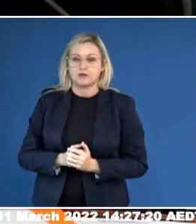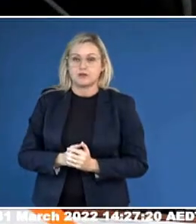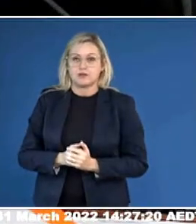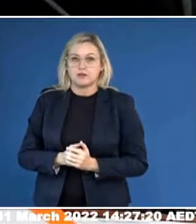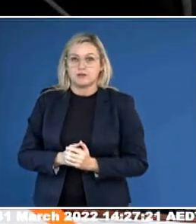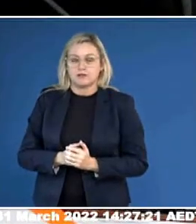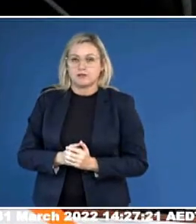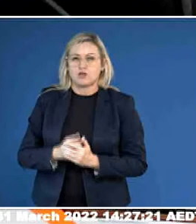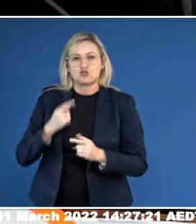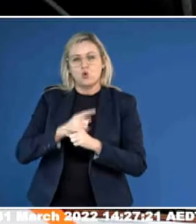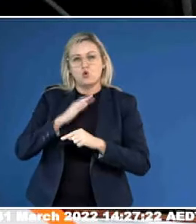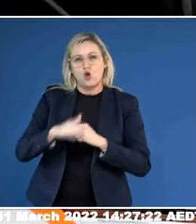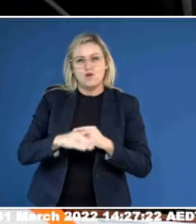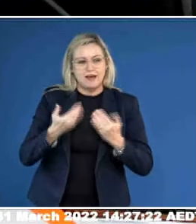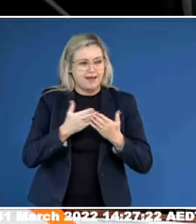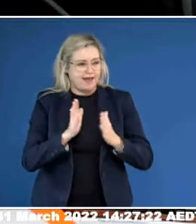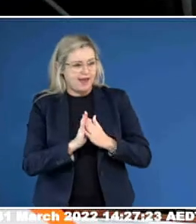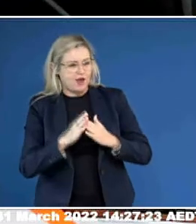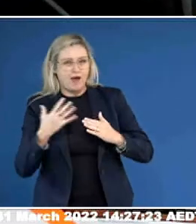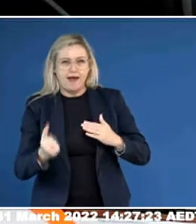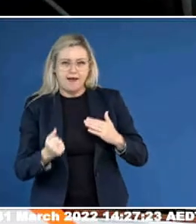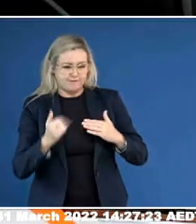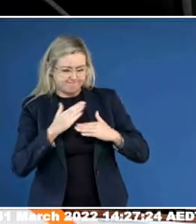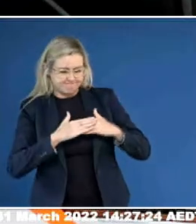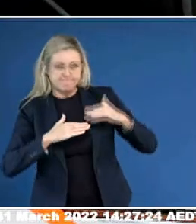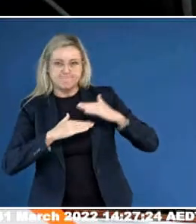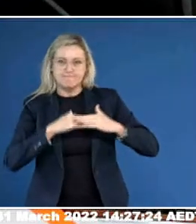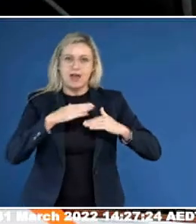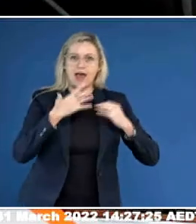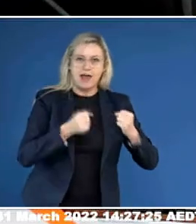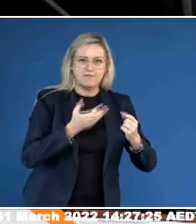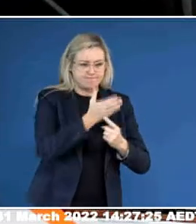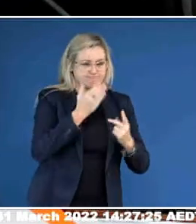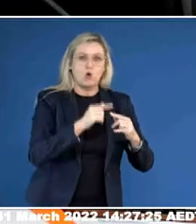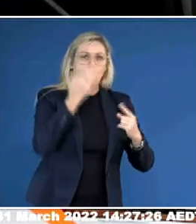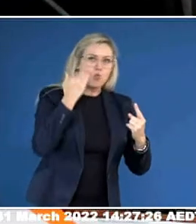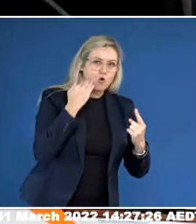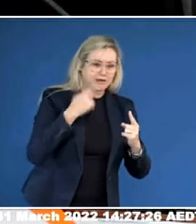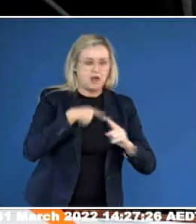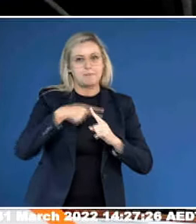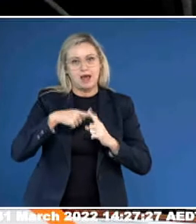experiences or intersectionality. So I wanted to ask you about how does the human rights approach address